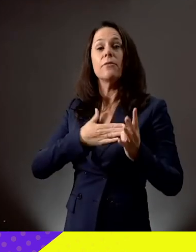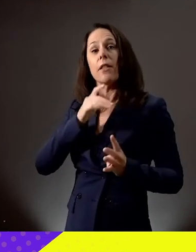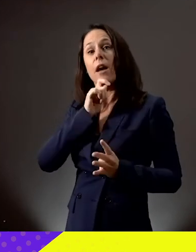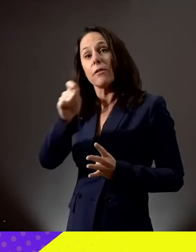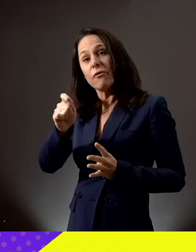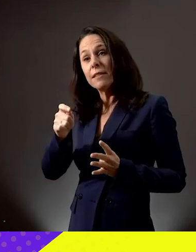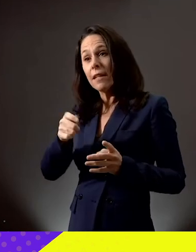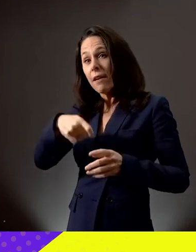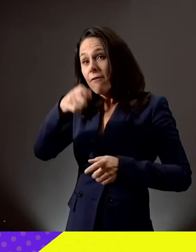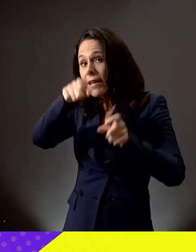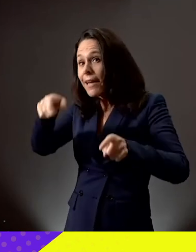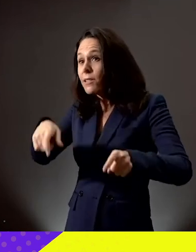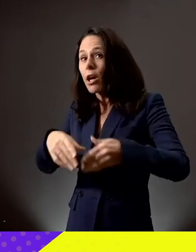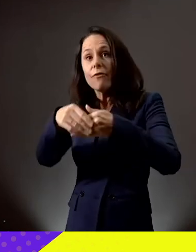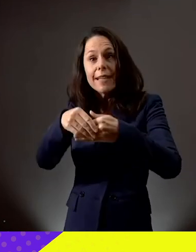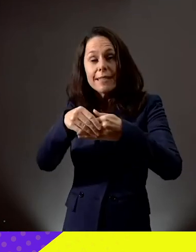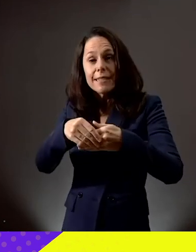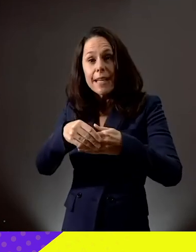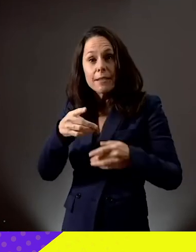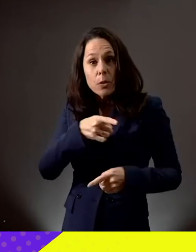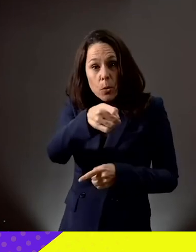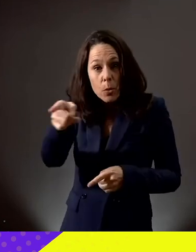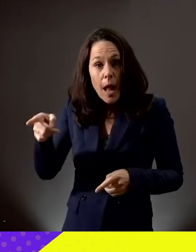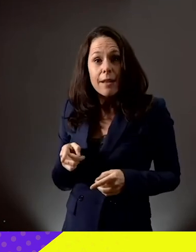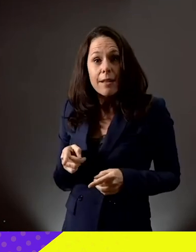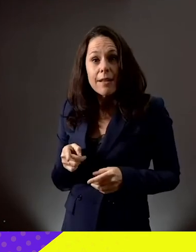I wish you all a fantastic Diversity Day.